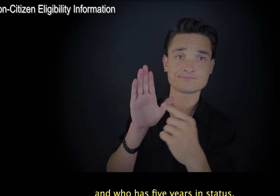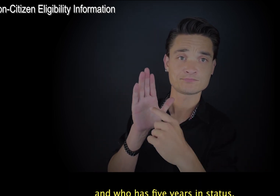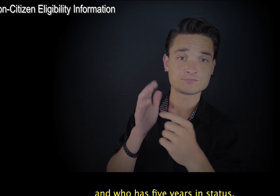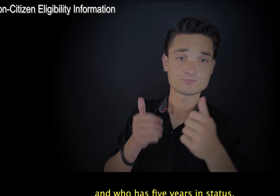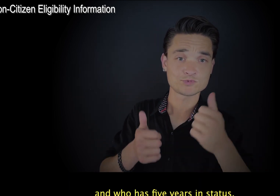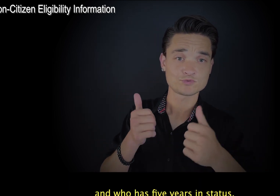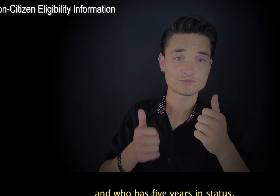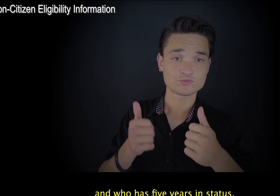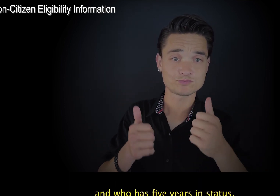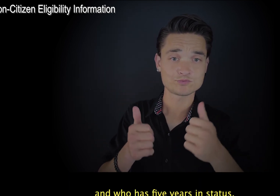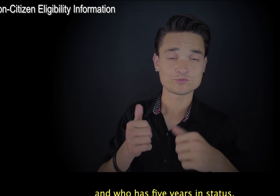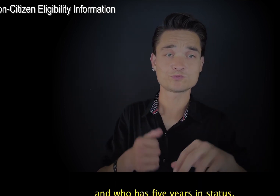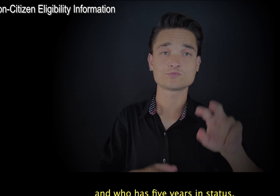and who has five years in status,